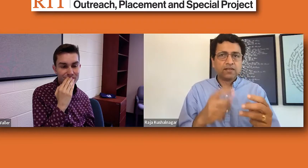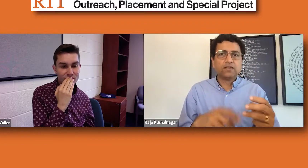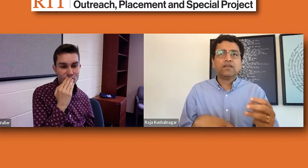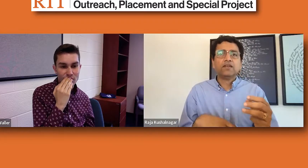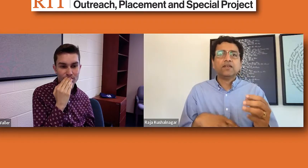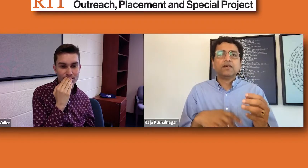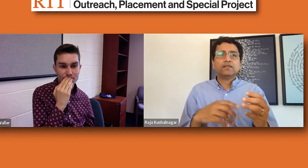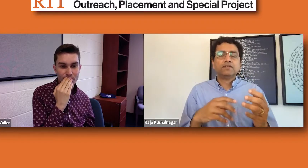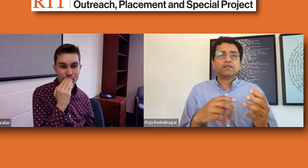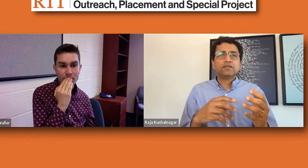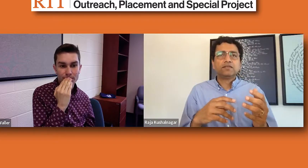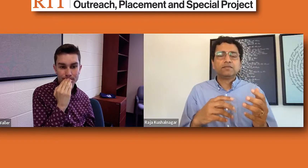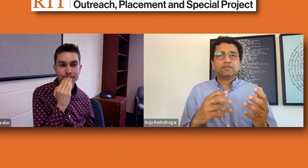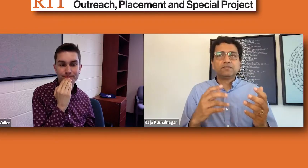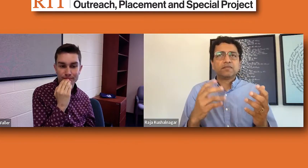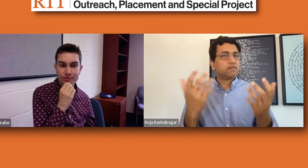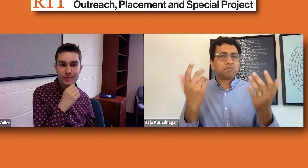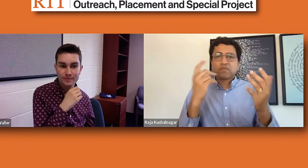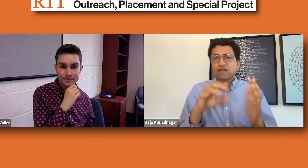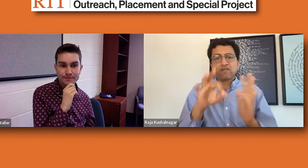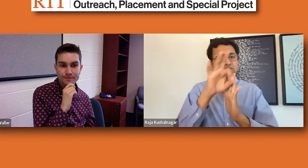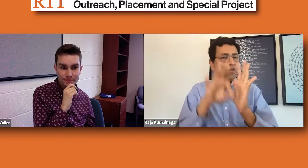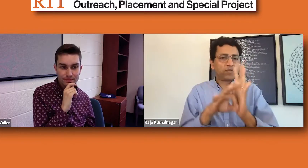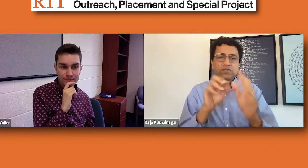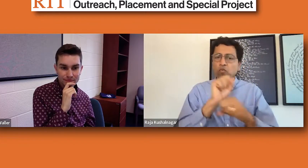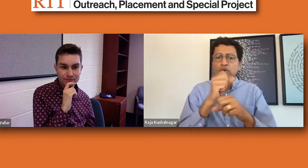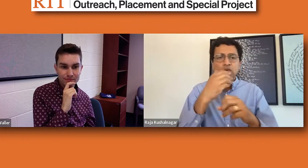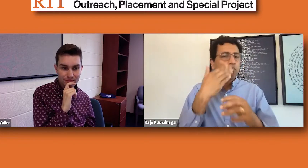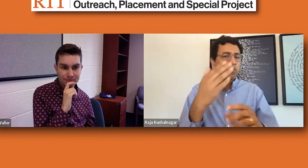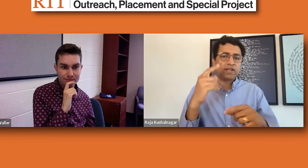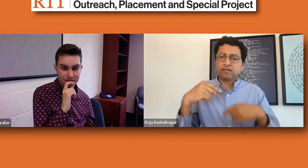the contributions that are successful.